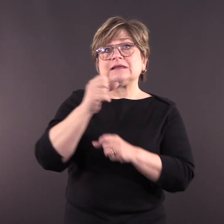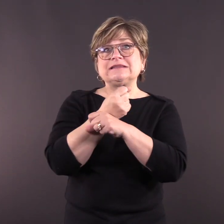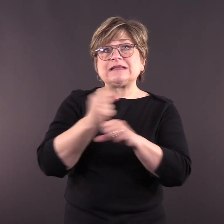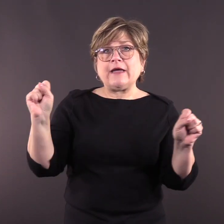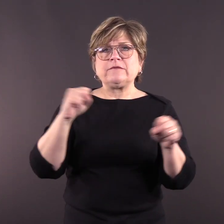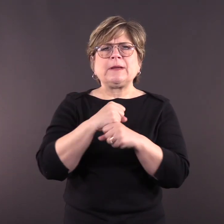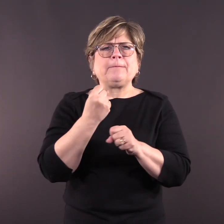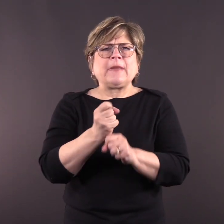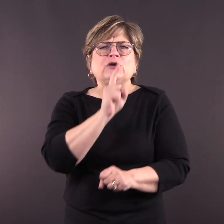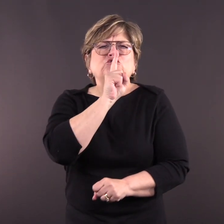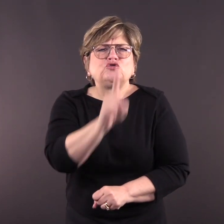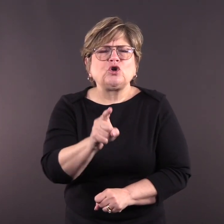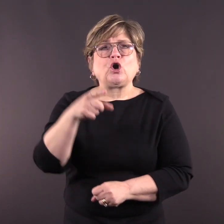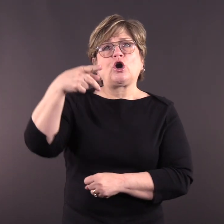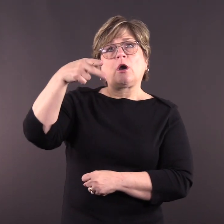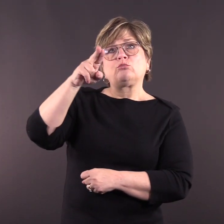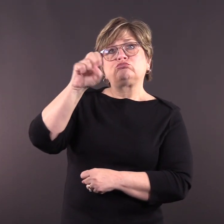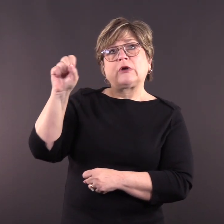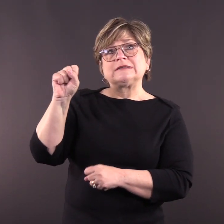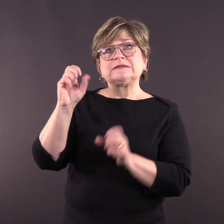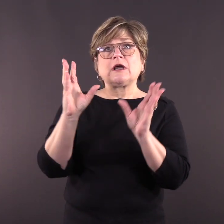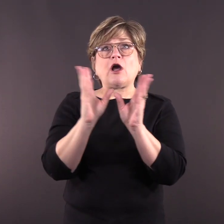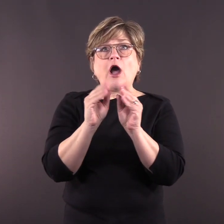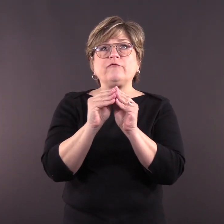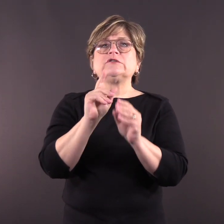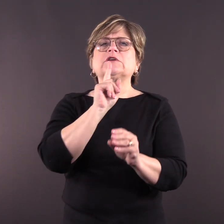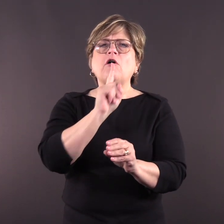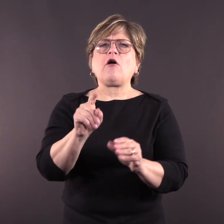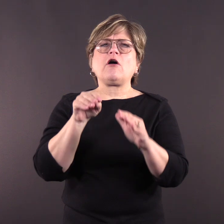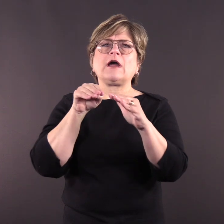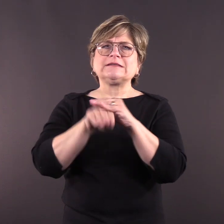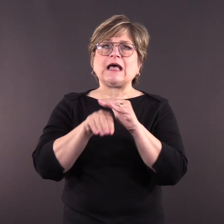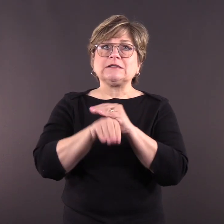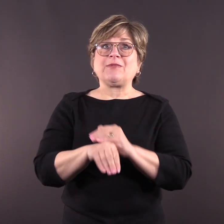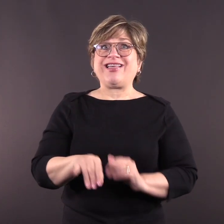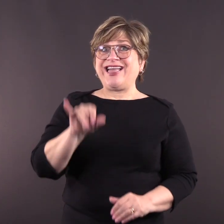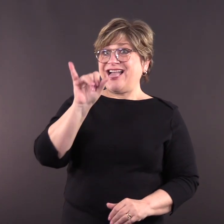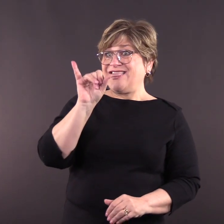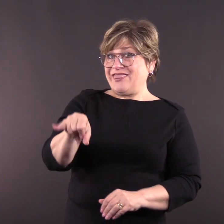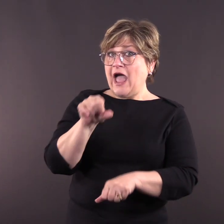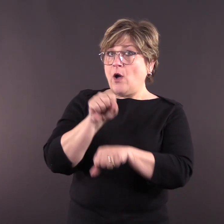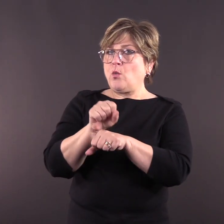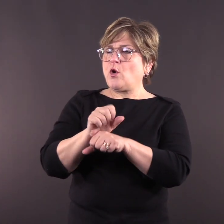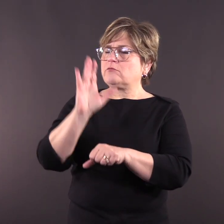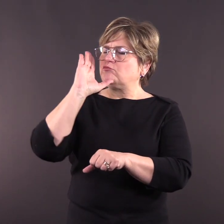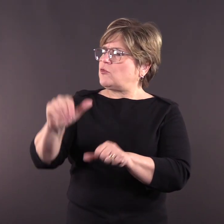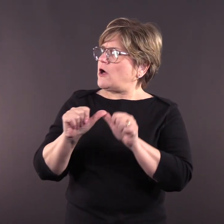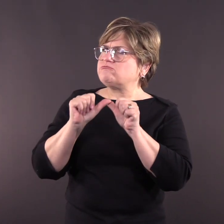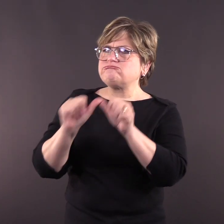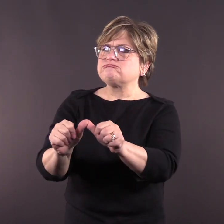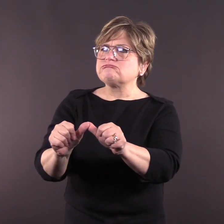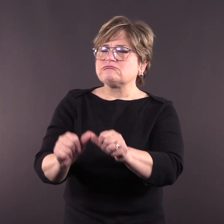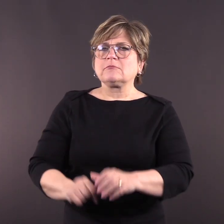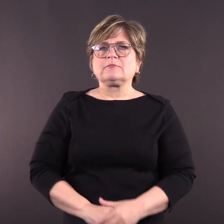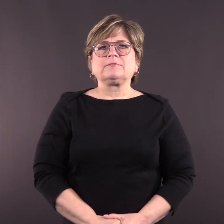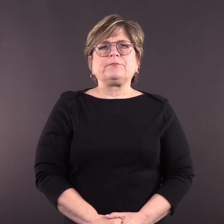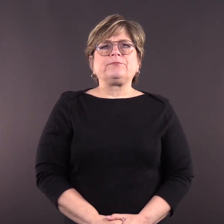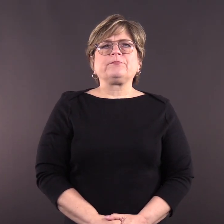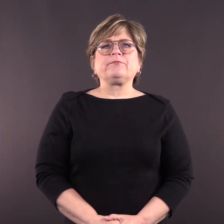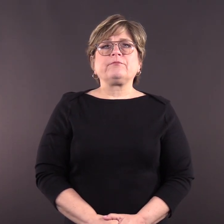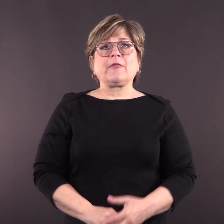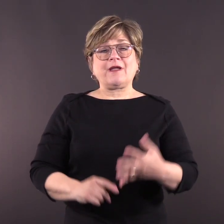to make sure press conferences are accessible. This work will continue.